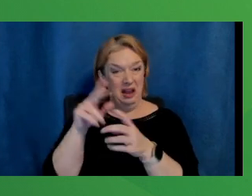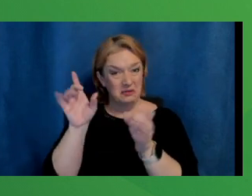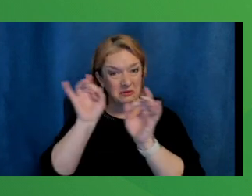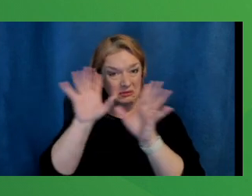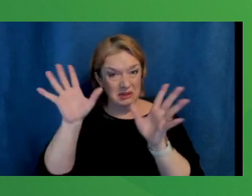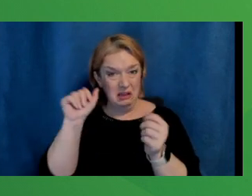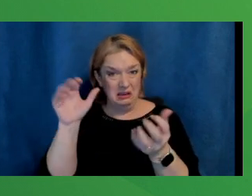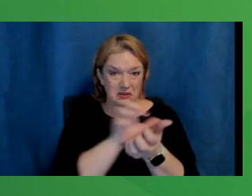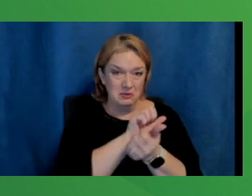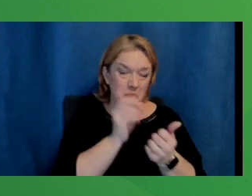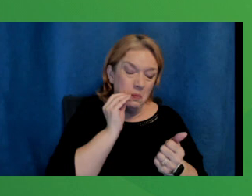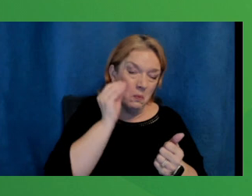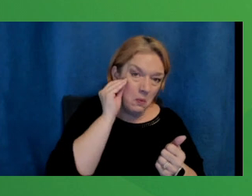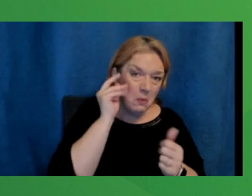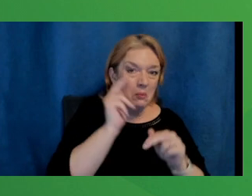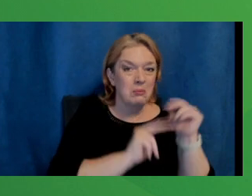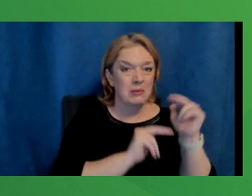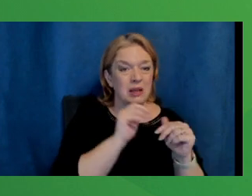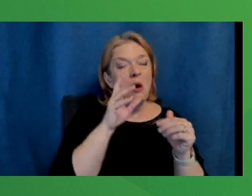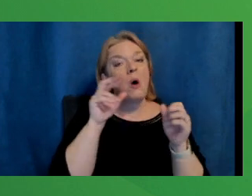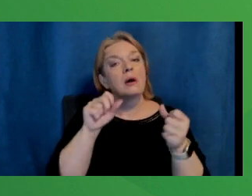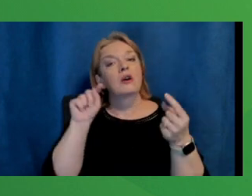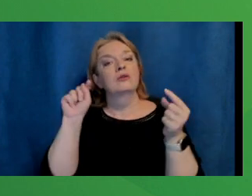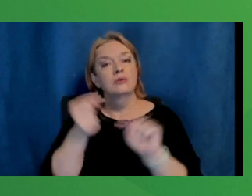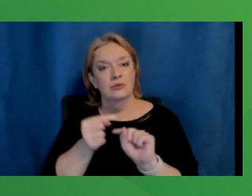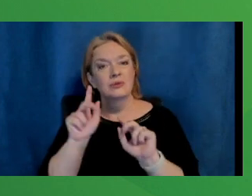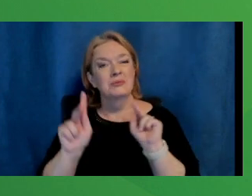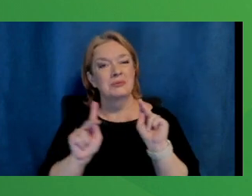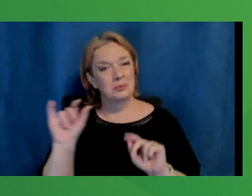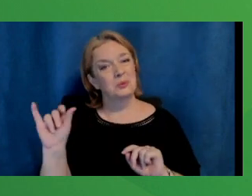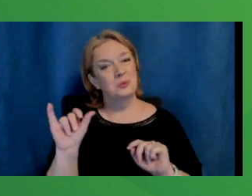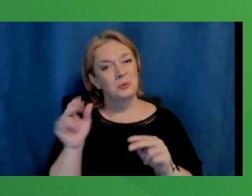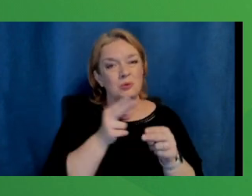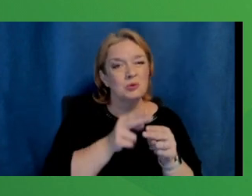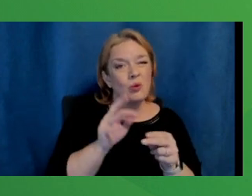cause injuries that could be short or long-term. For a healthy environment, we have sunlight gives